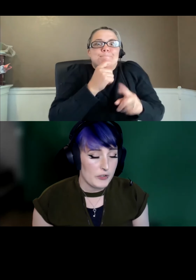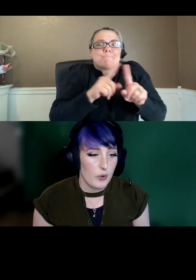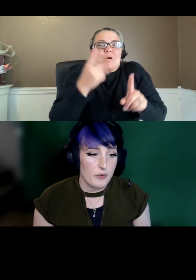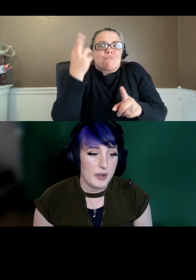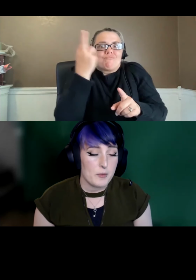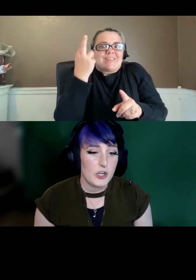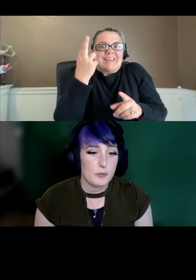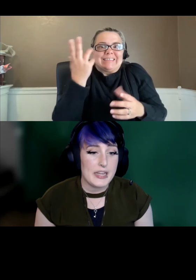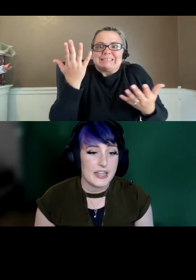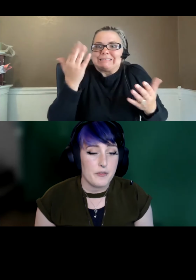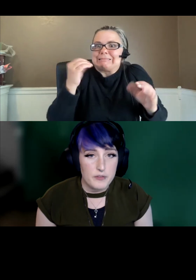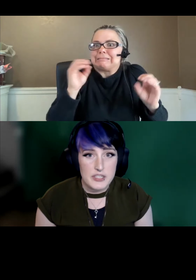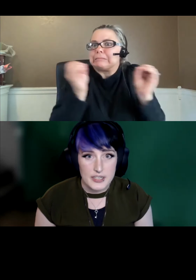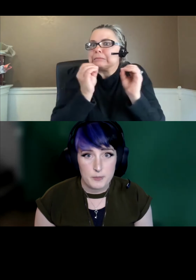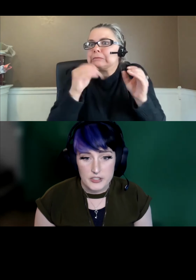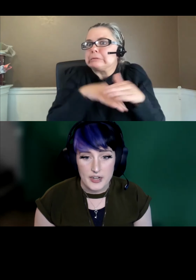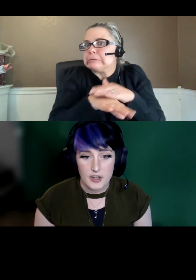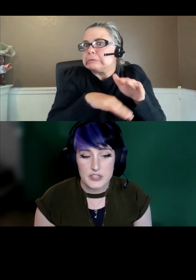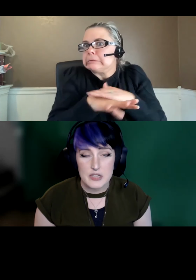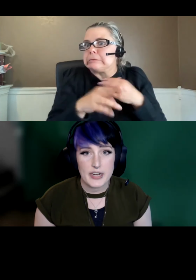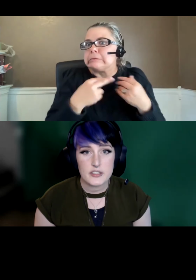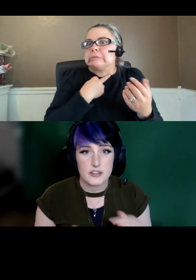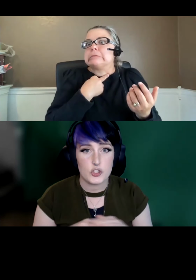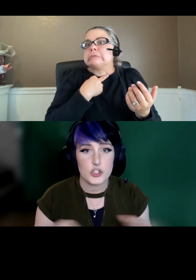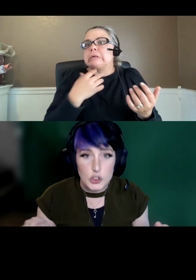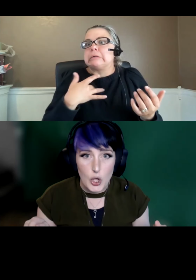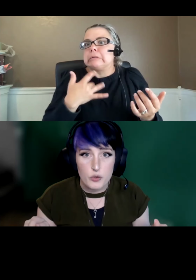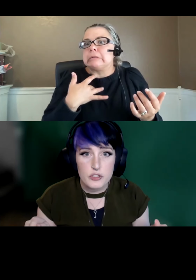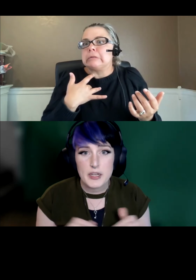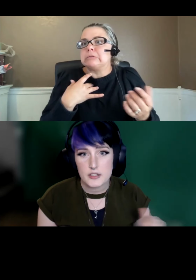switched over to our framework code base and 56 percent of the defects just closed because